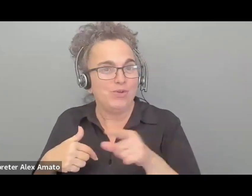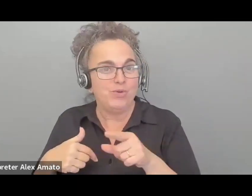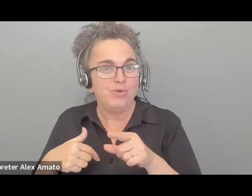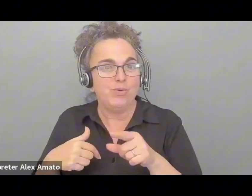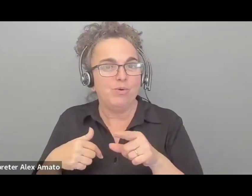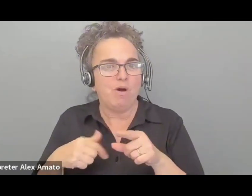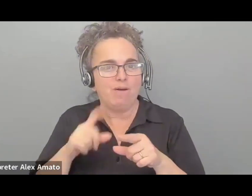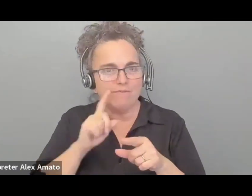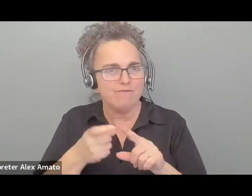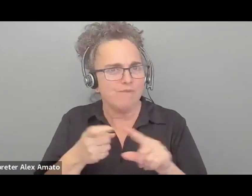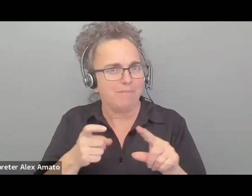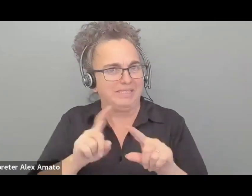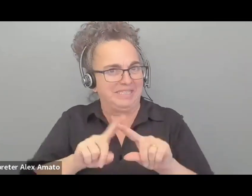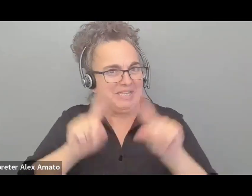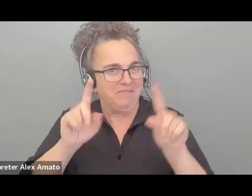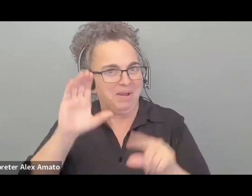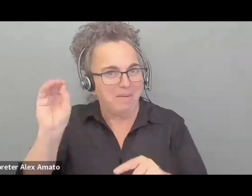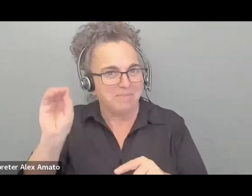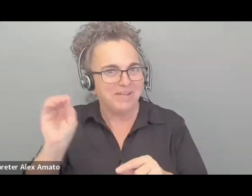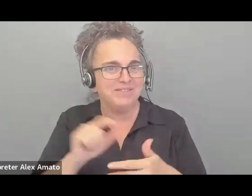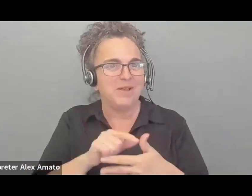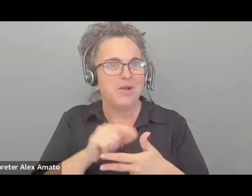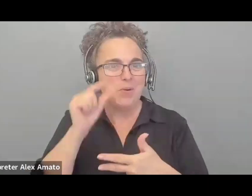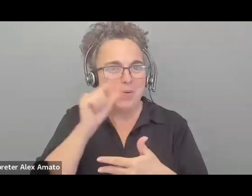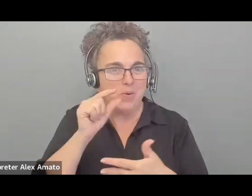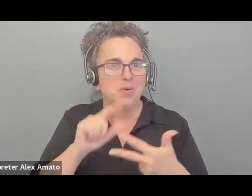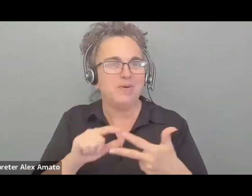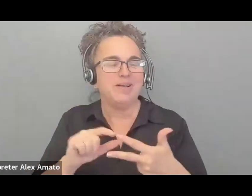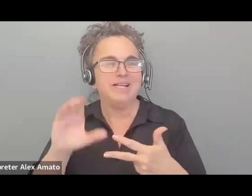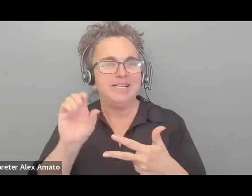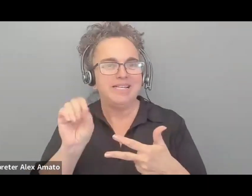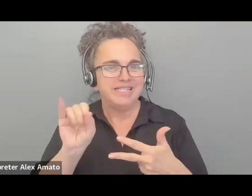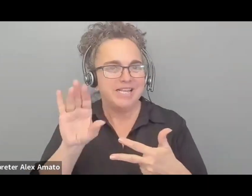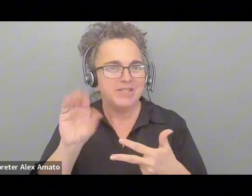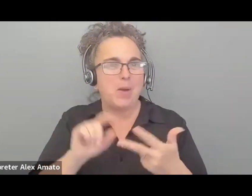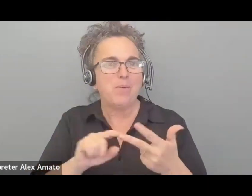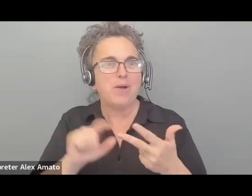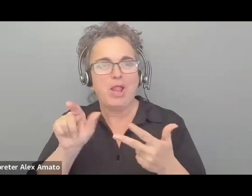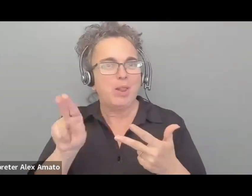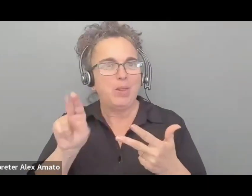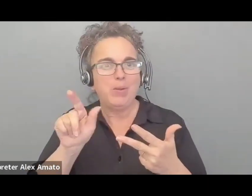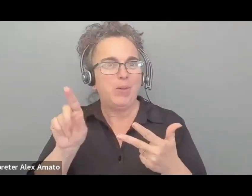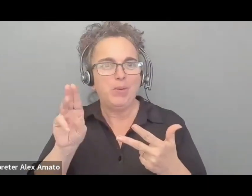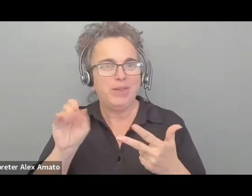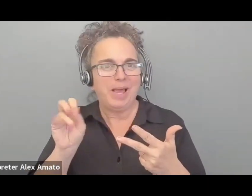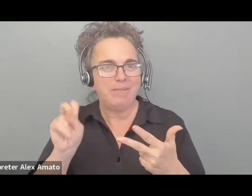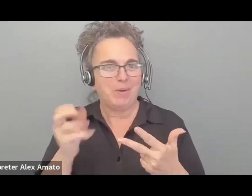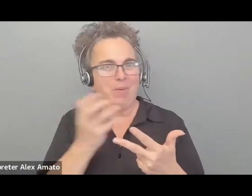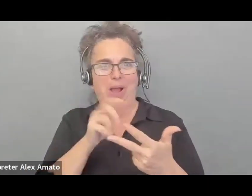We got Google, Cisco, and Lululemon. I mean we couldn't get more different than than these three companies, right?